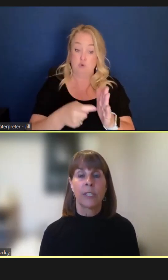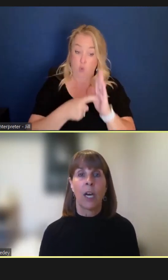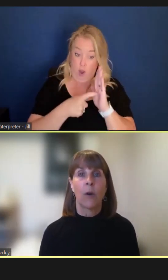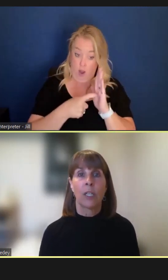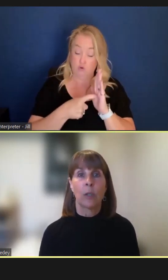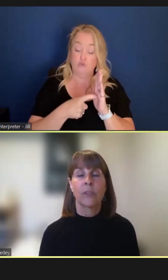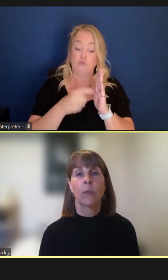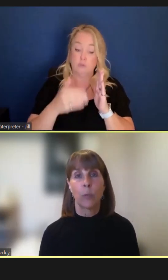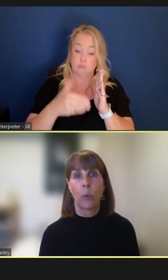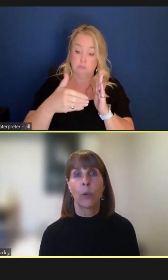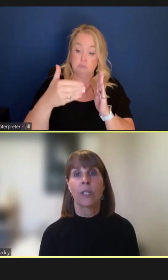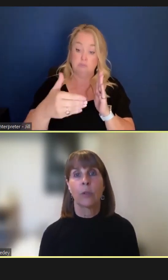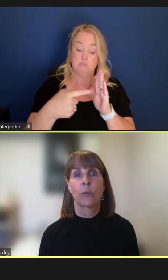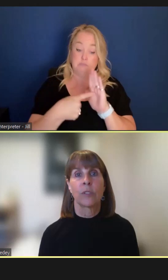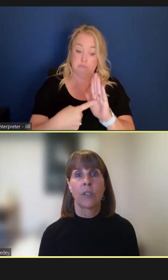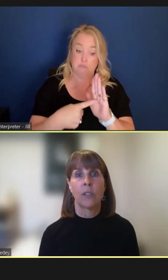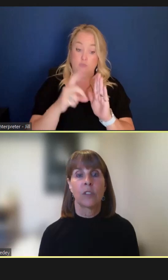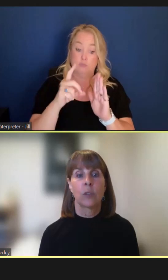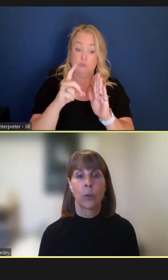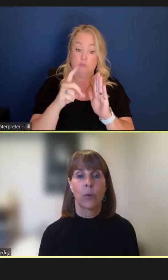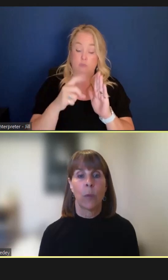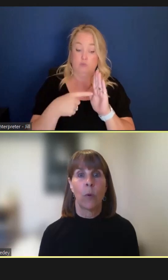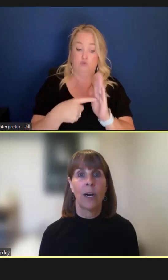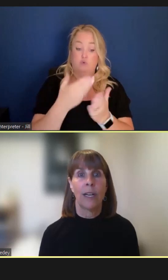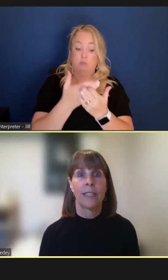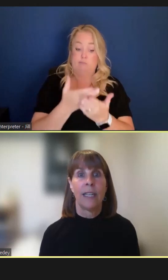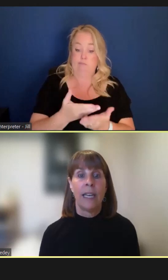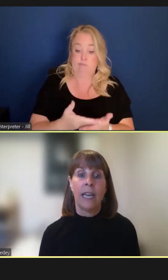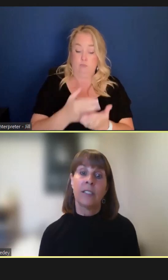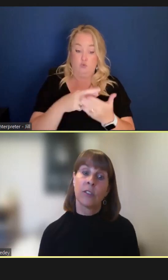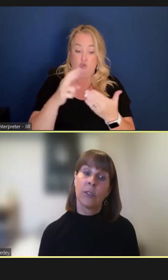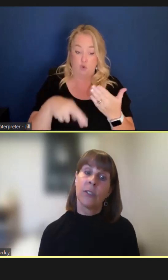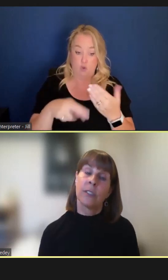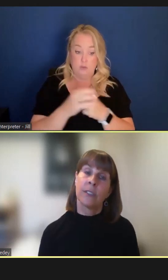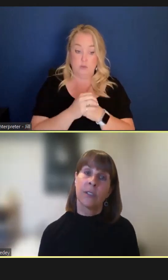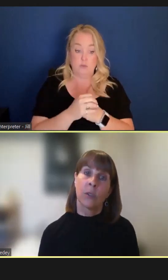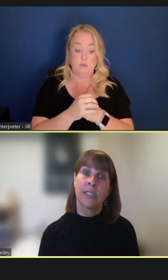outcomes and Reporting those results program-wide and in turn those State